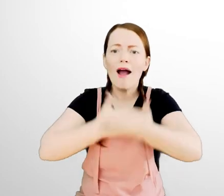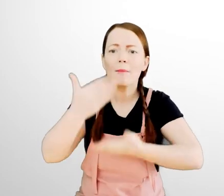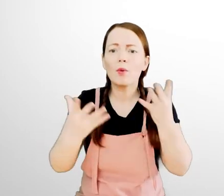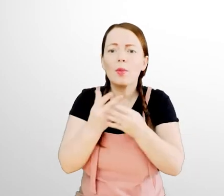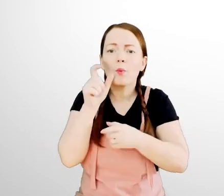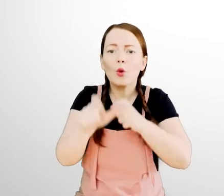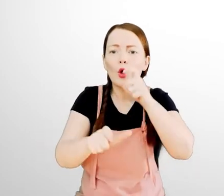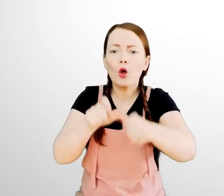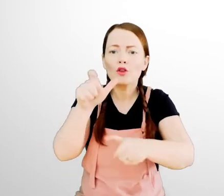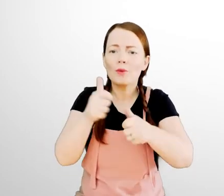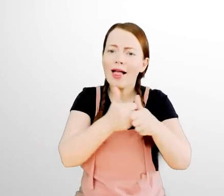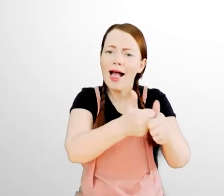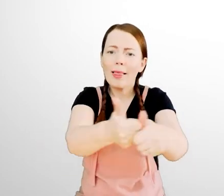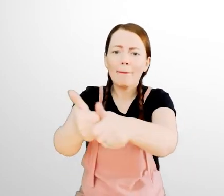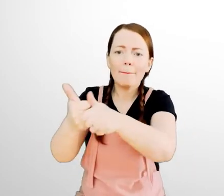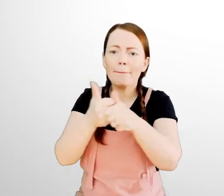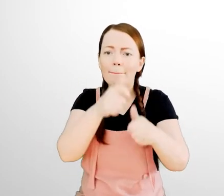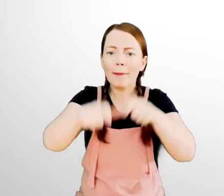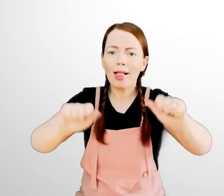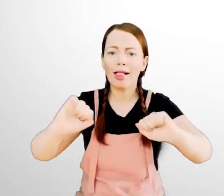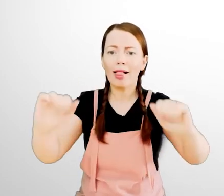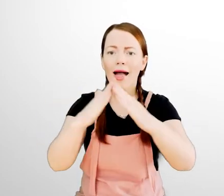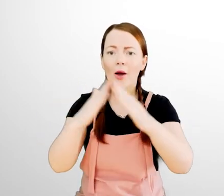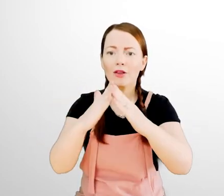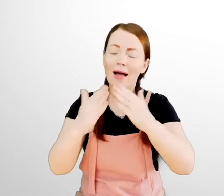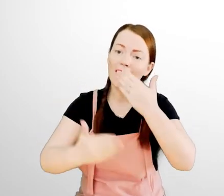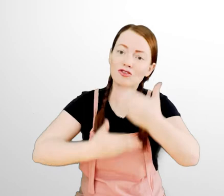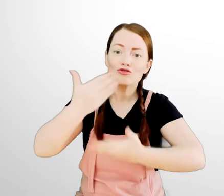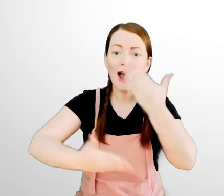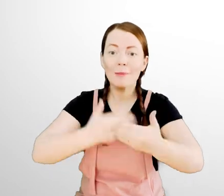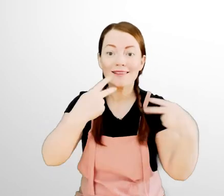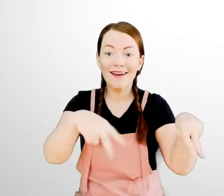I help everyone in the house by audio describing their dancing.